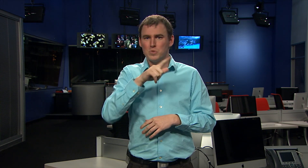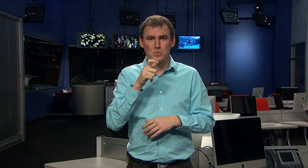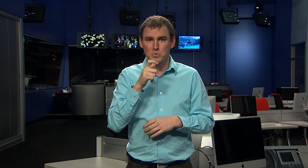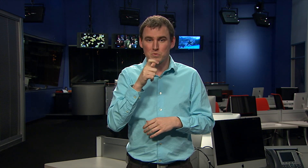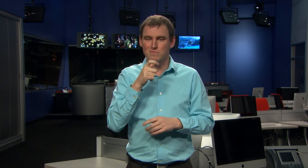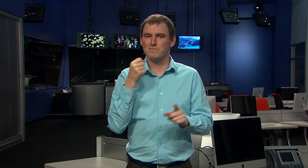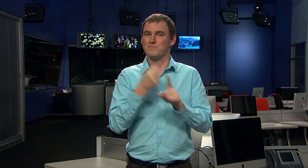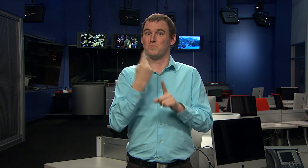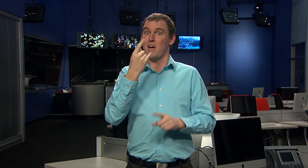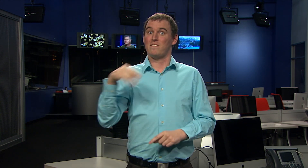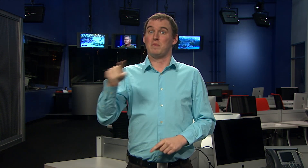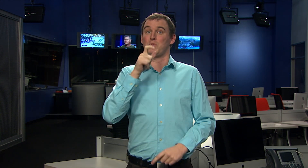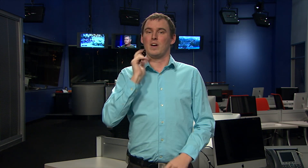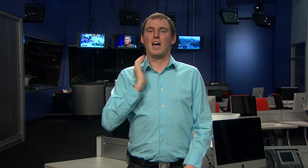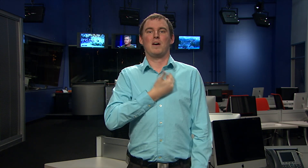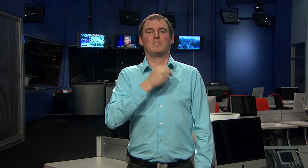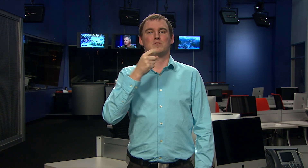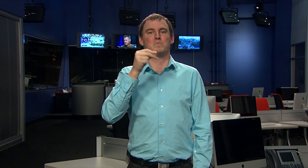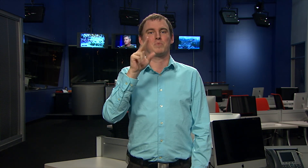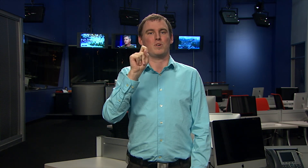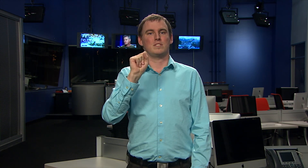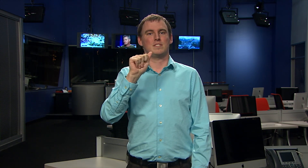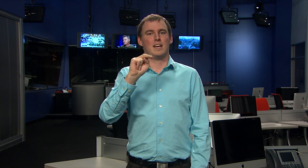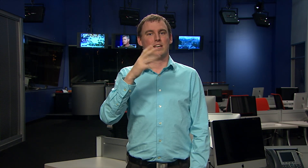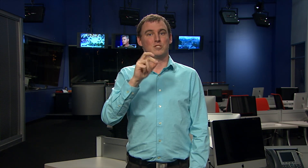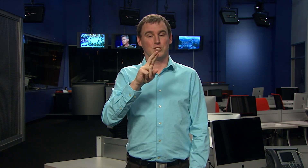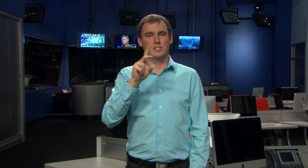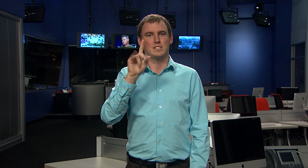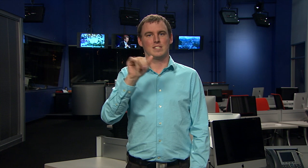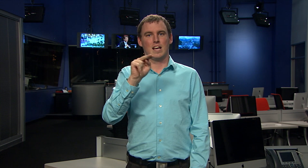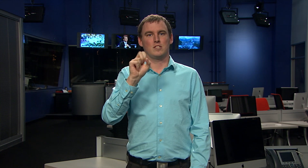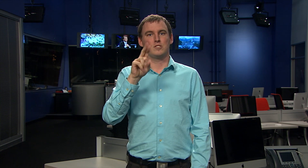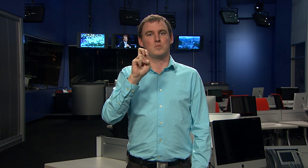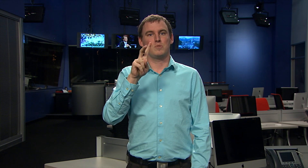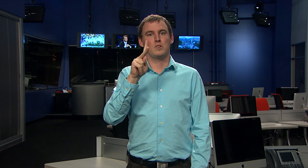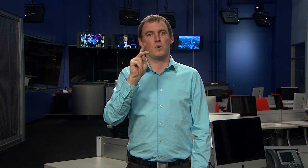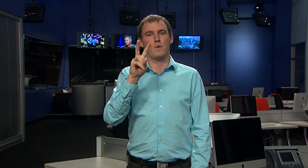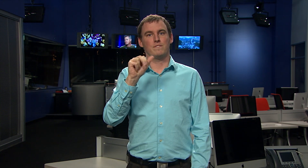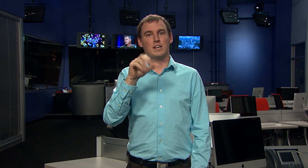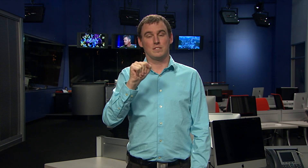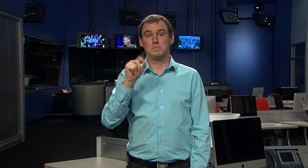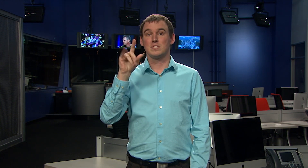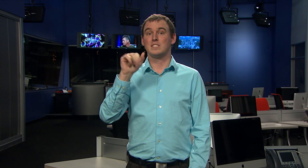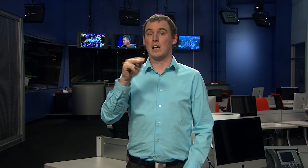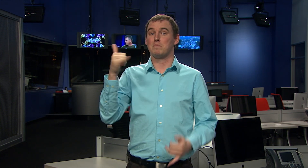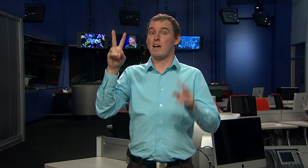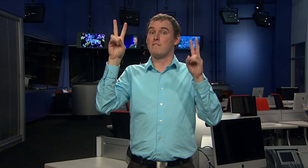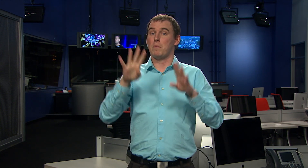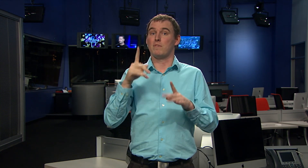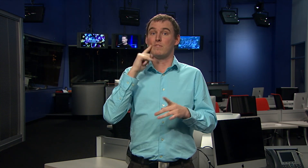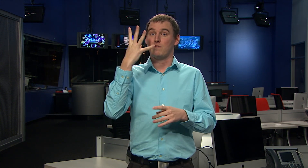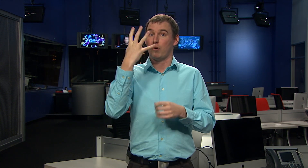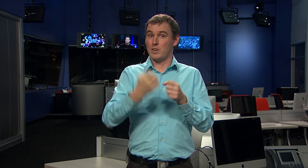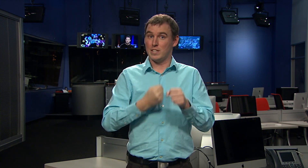ATHLETES WERE CHOSEN AND ONE OF THEM JUST SO HAPPENS TO BE OUR SPORTS ANCHOR DYAN SUE KOVACS.